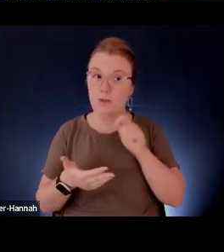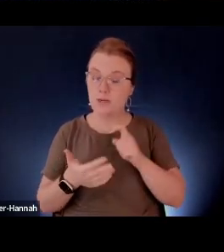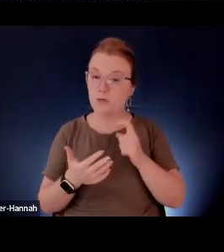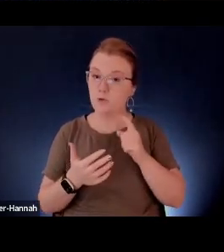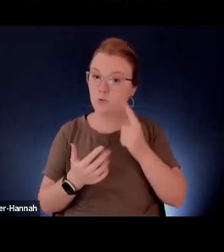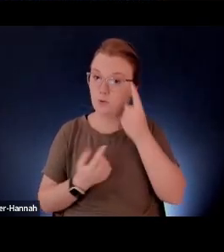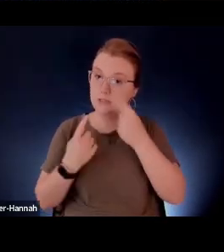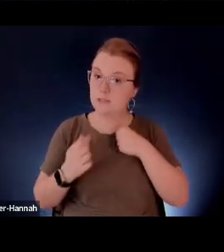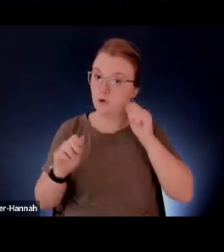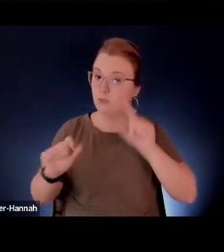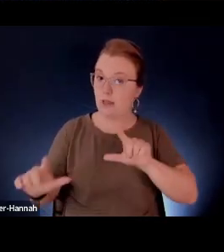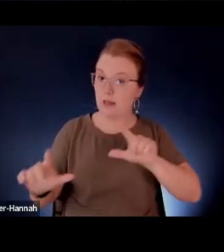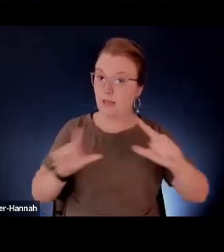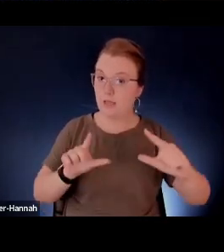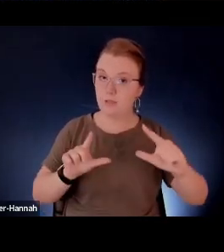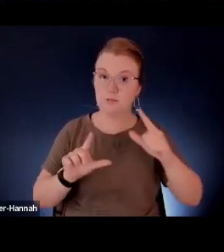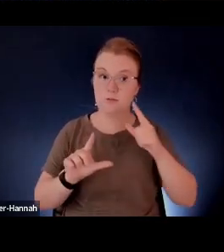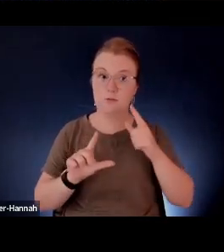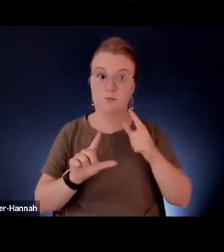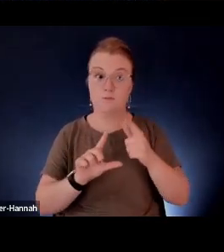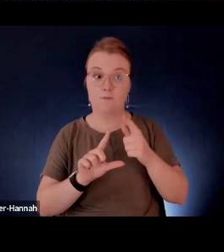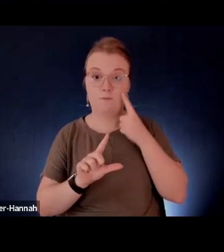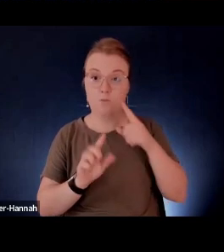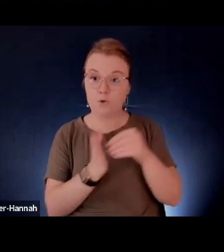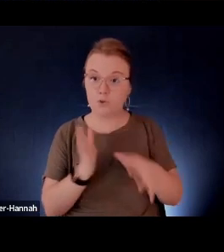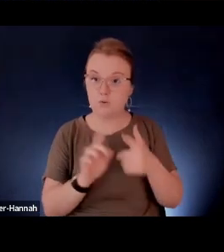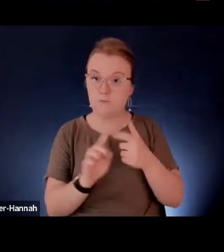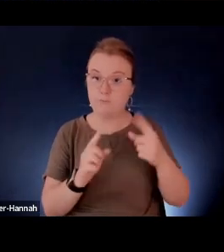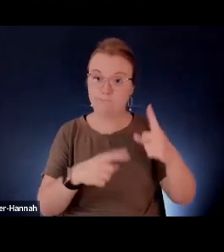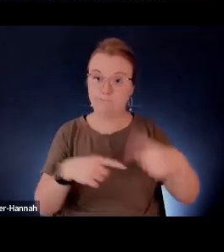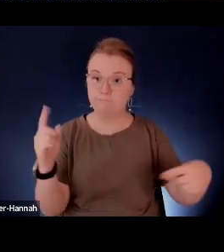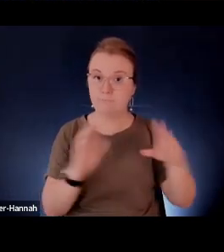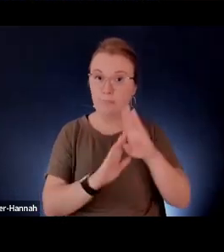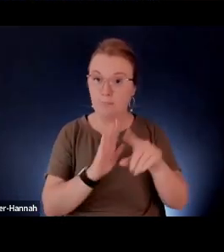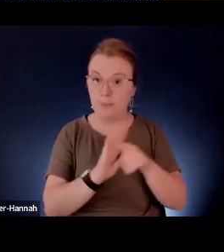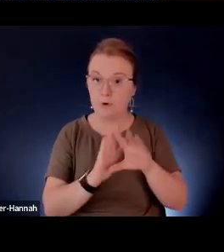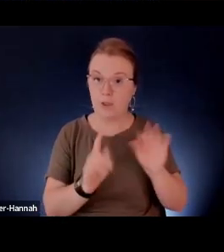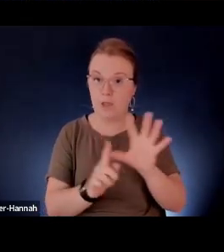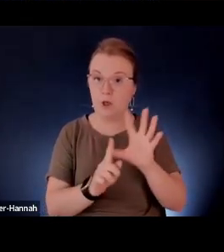students from different backgrounds and cultures. We need to look at those technologies from the lens